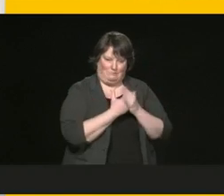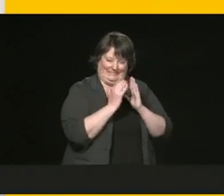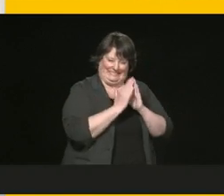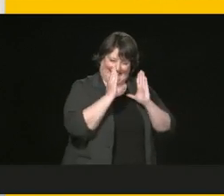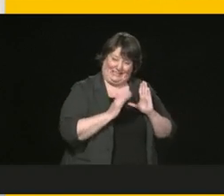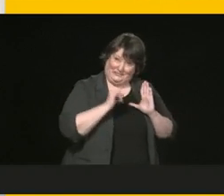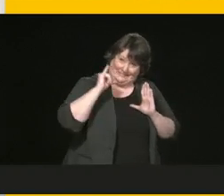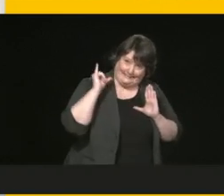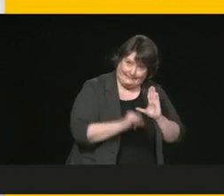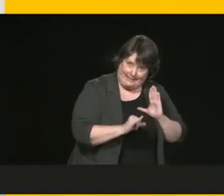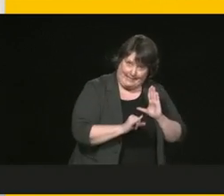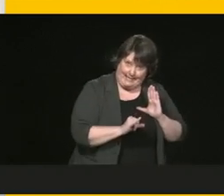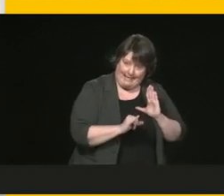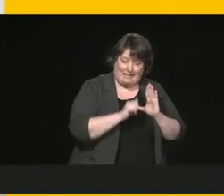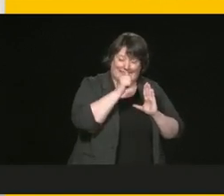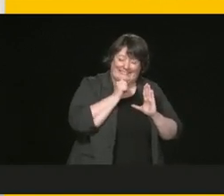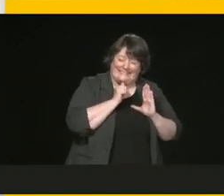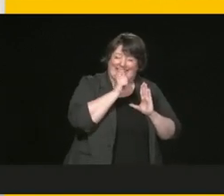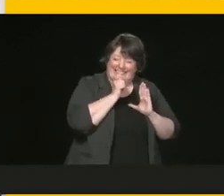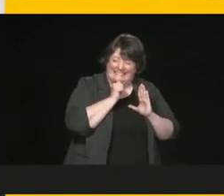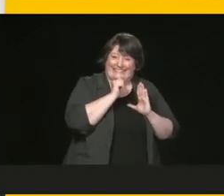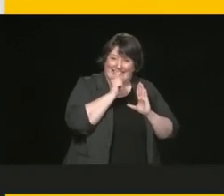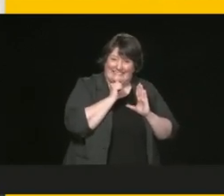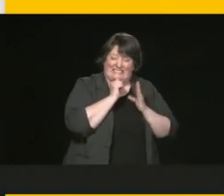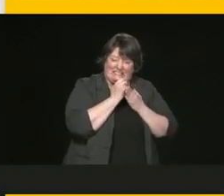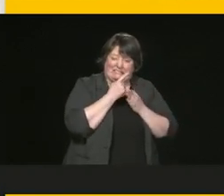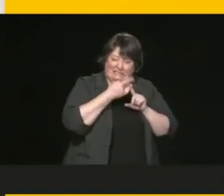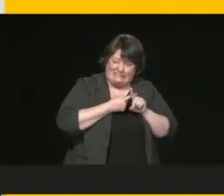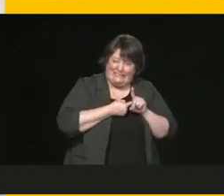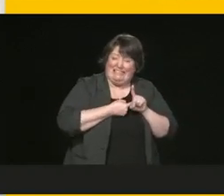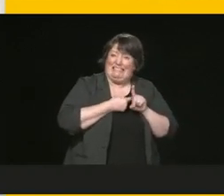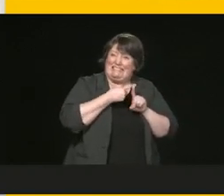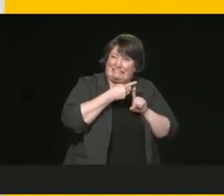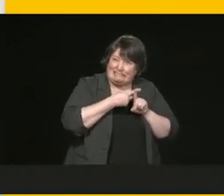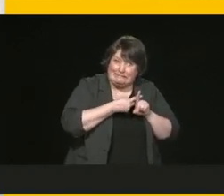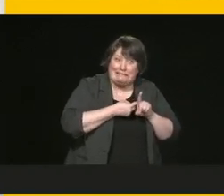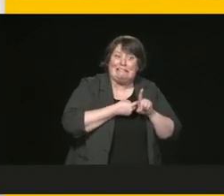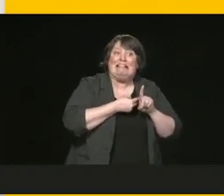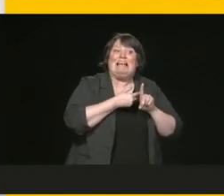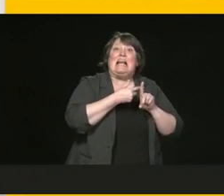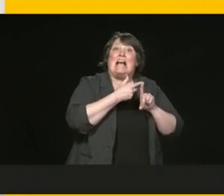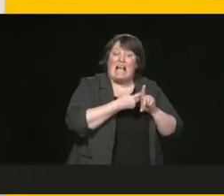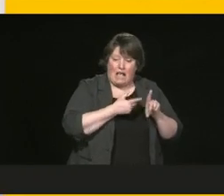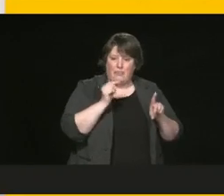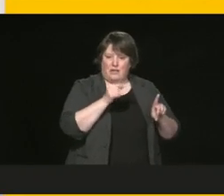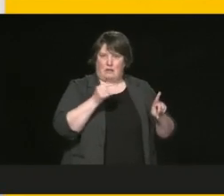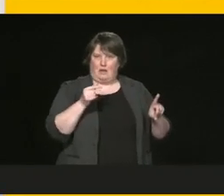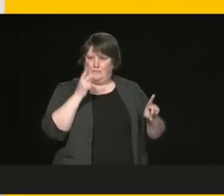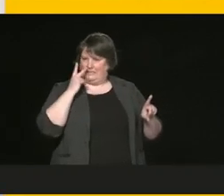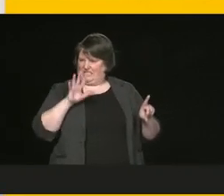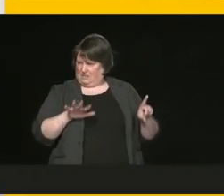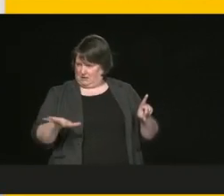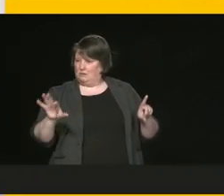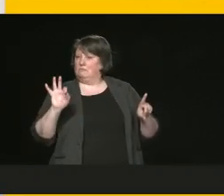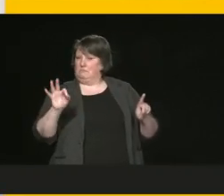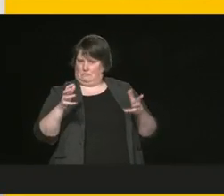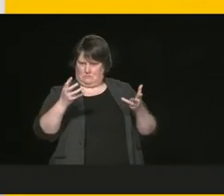IF WE HOLD ON THROUGH THIS PERIOD NOW, AS LONG AS WE HAVE